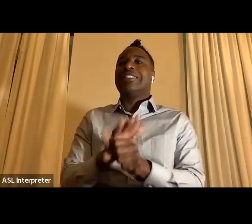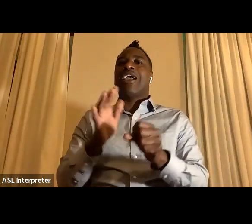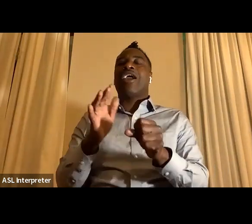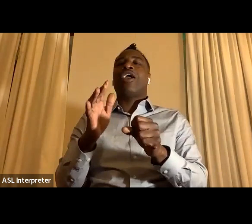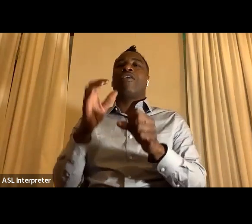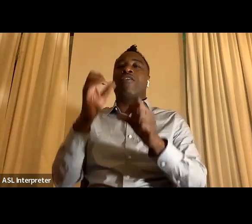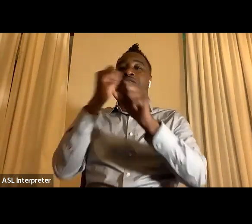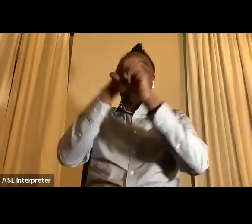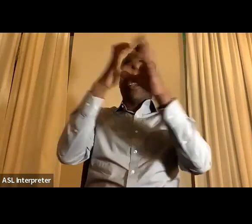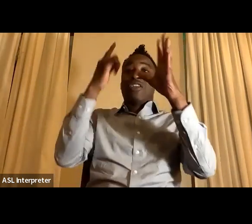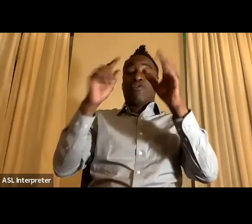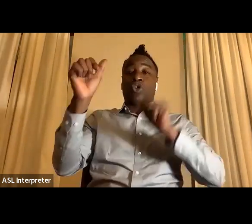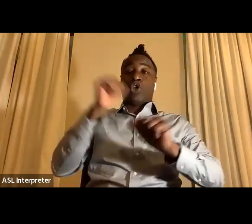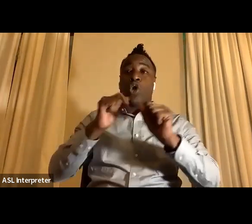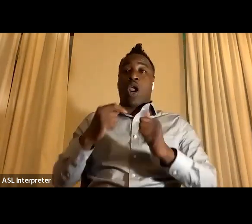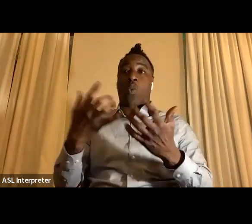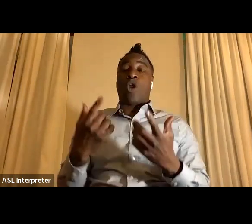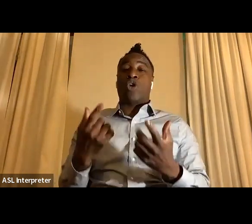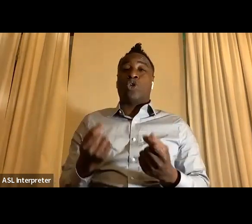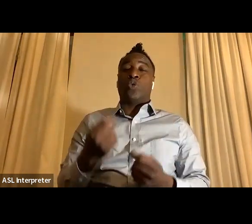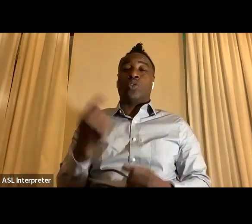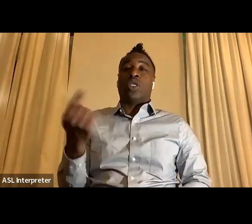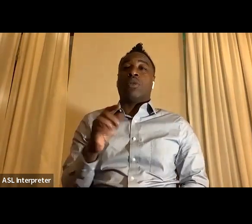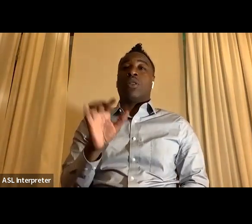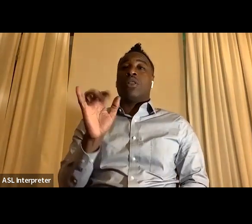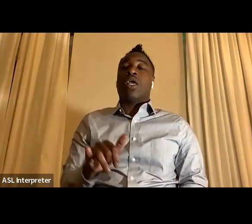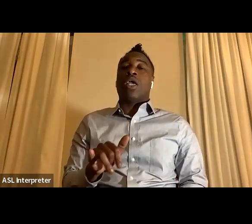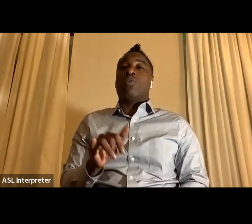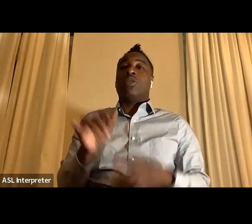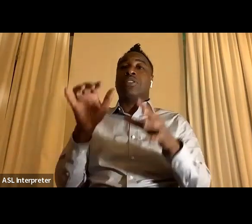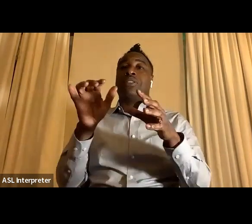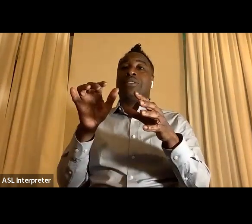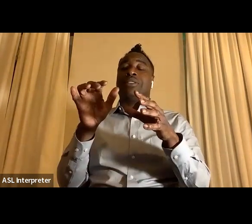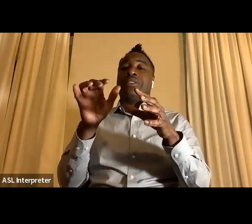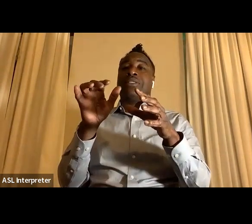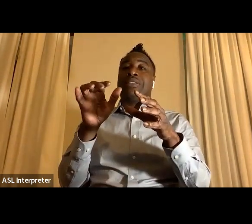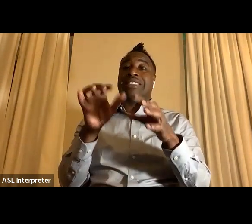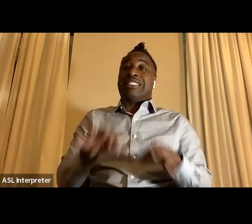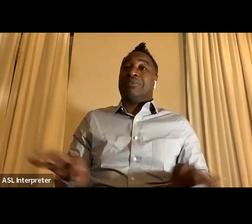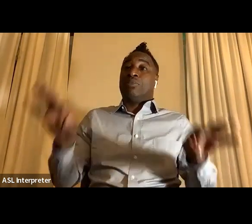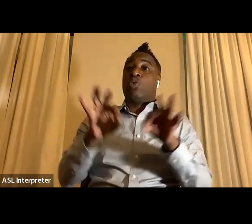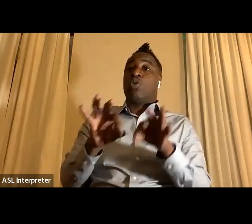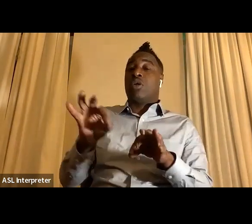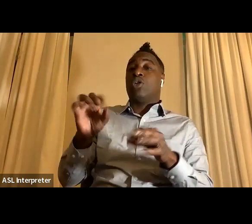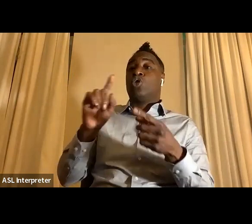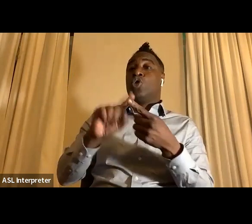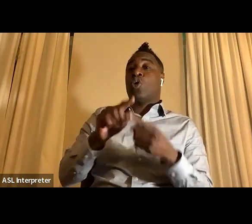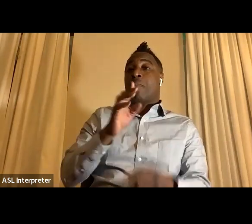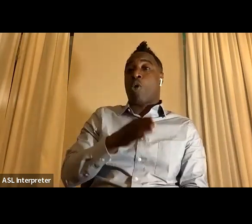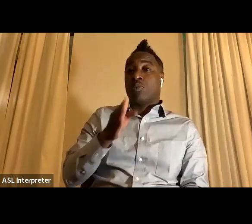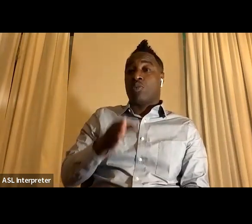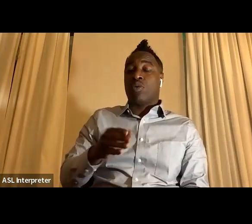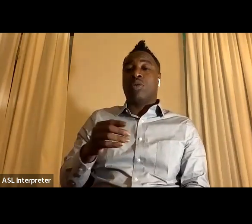I wanted to do something that was significant to Baltimore. I wanted to do something that I felt would raise awareness